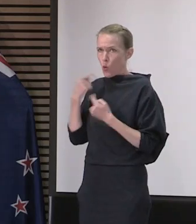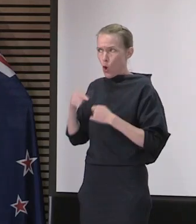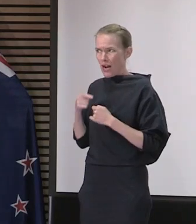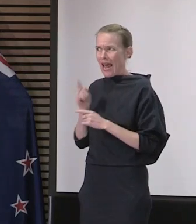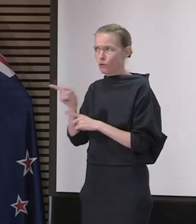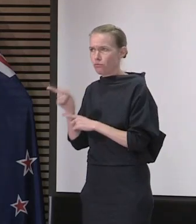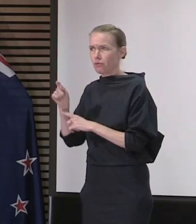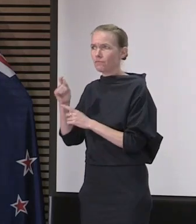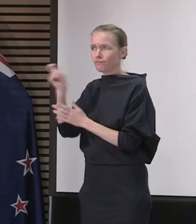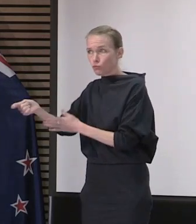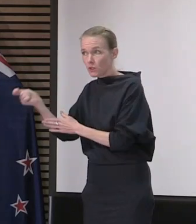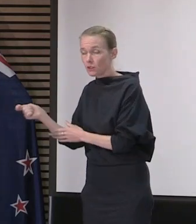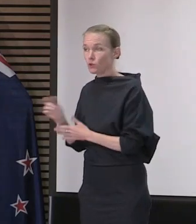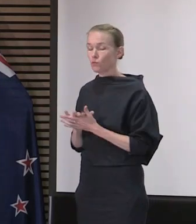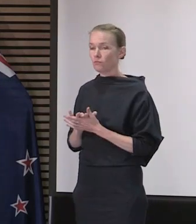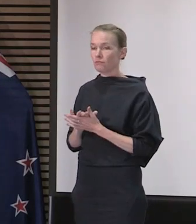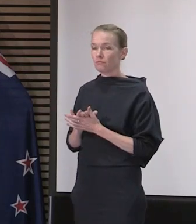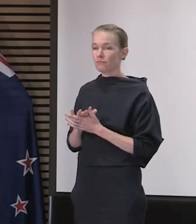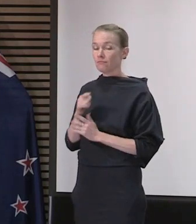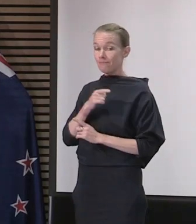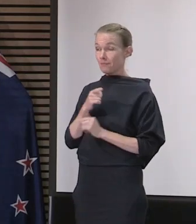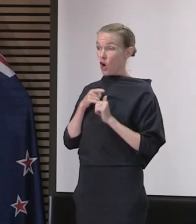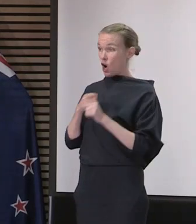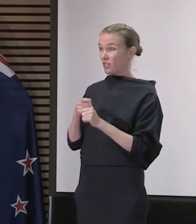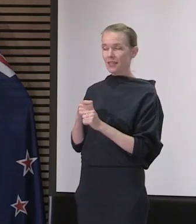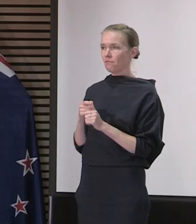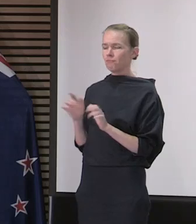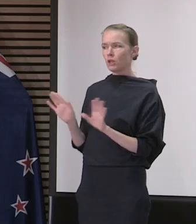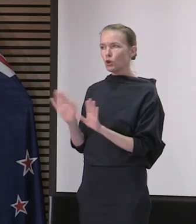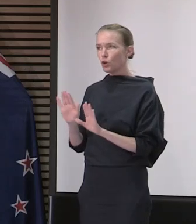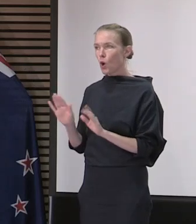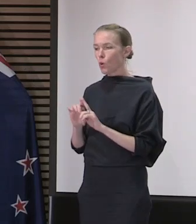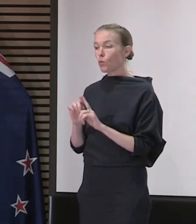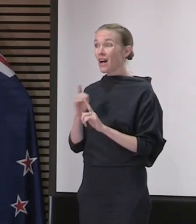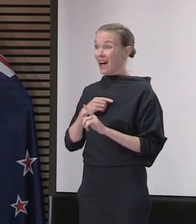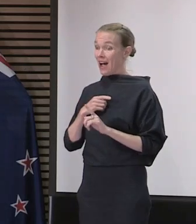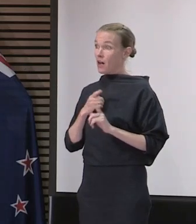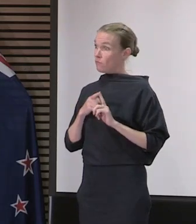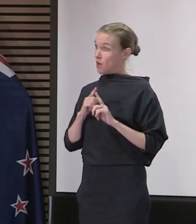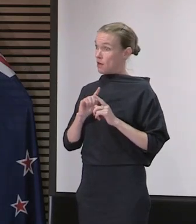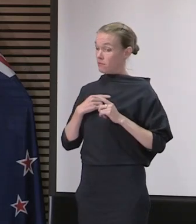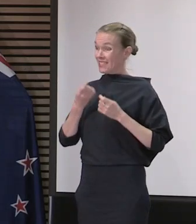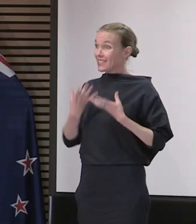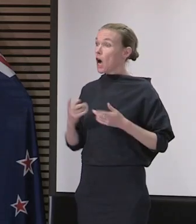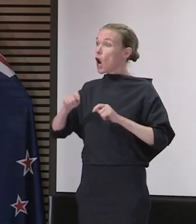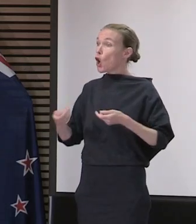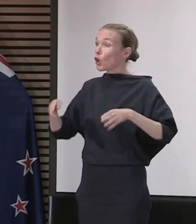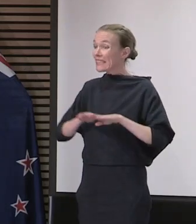police and Crown Law were very thoughtful about making sure